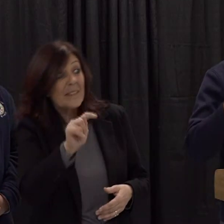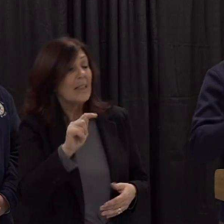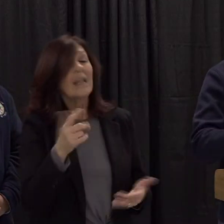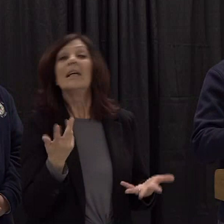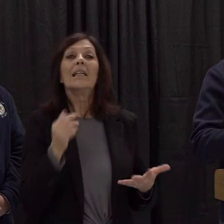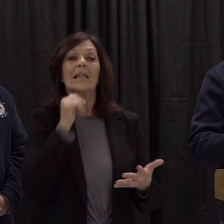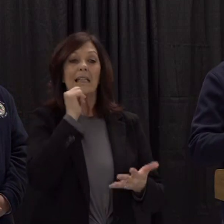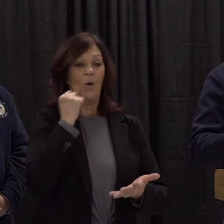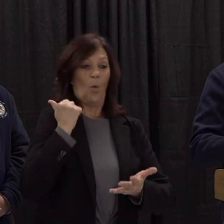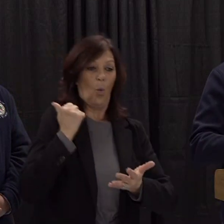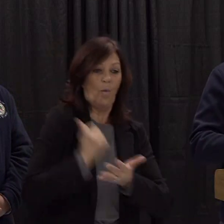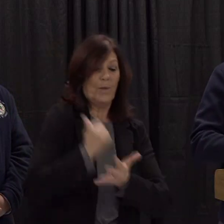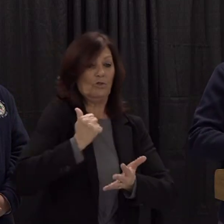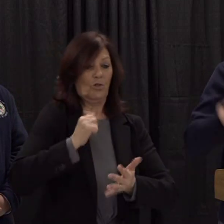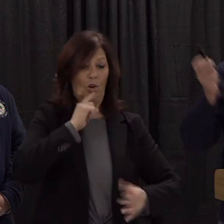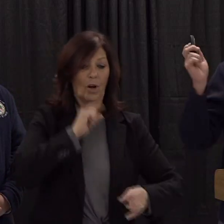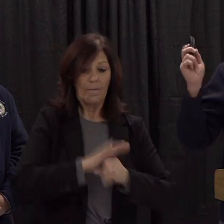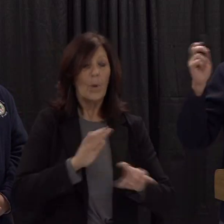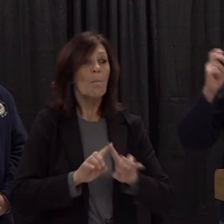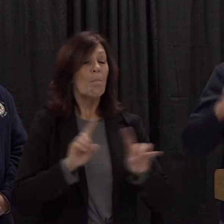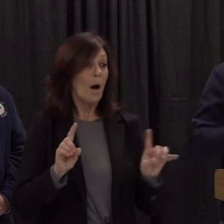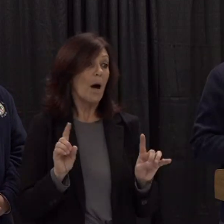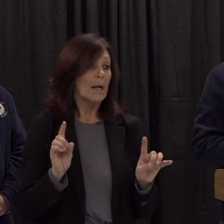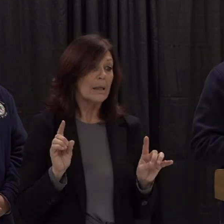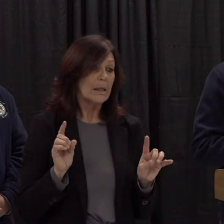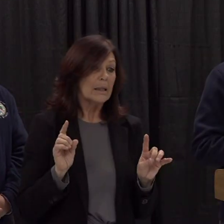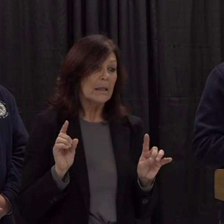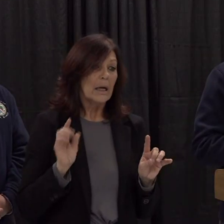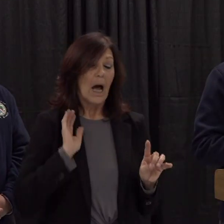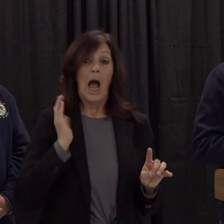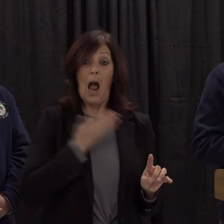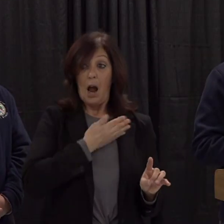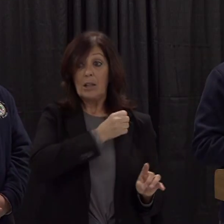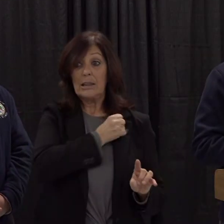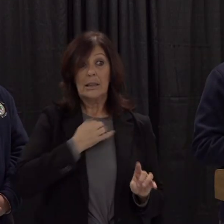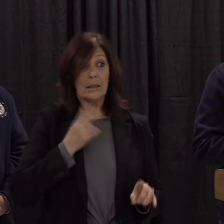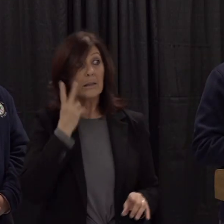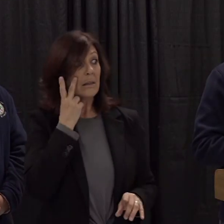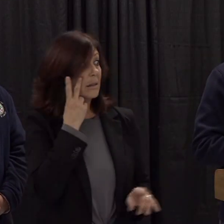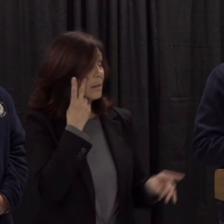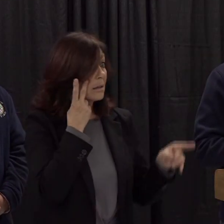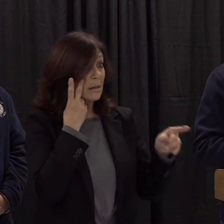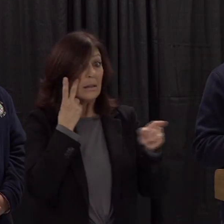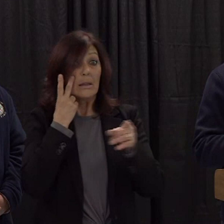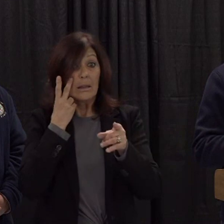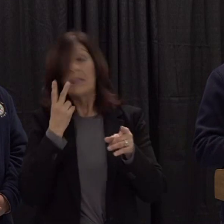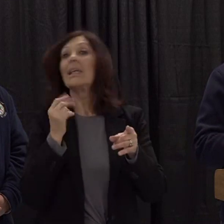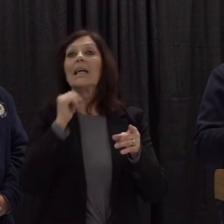by the National Weather Service. That our our staff are saying that these appear to be not drifts,